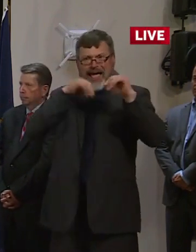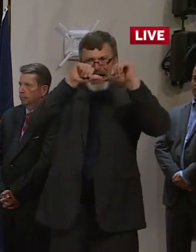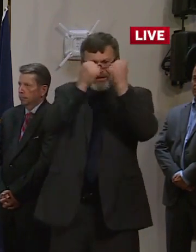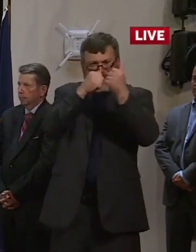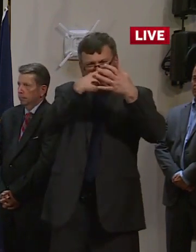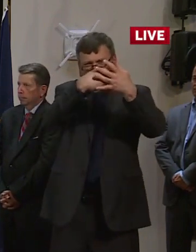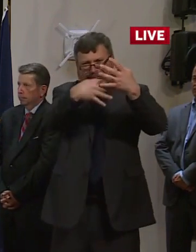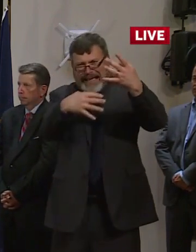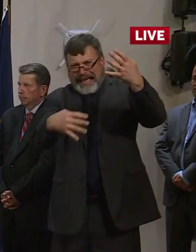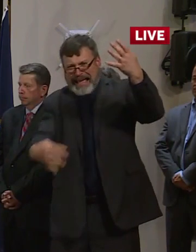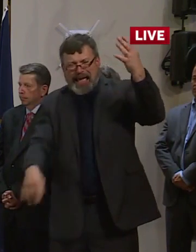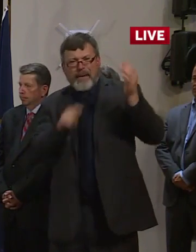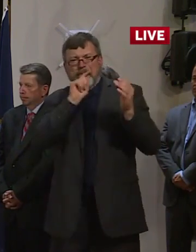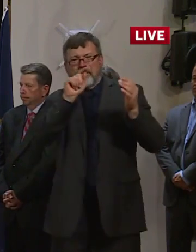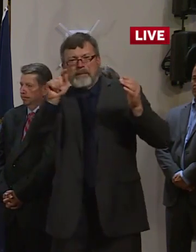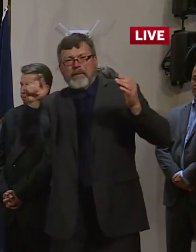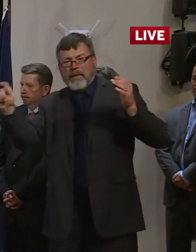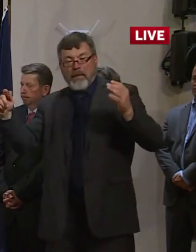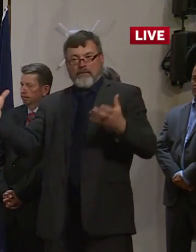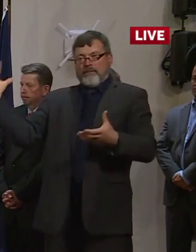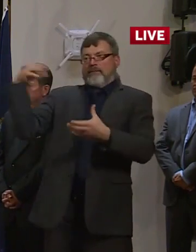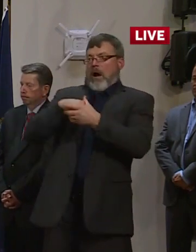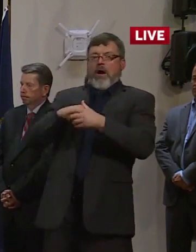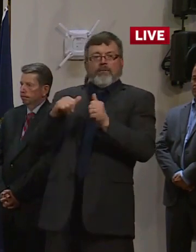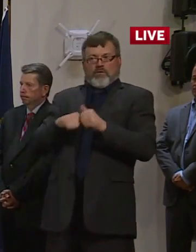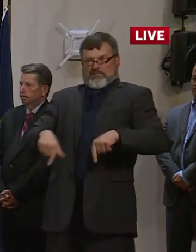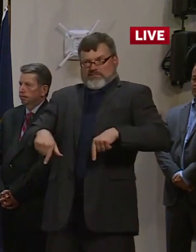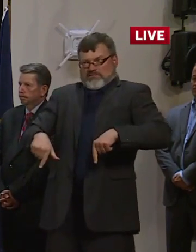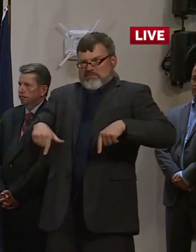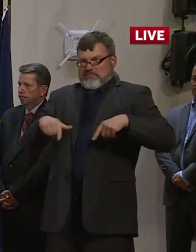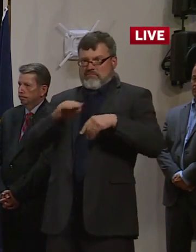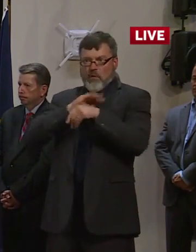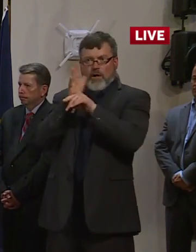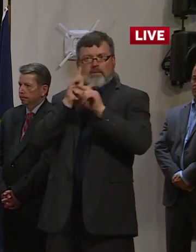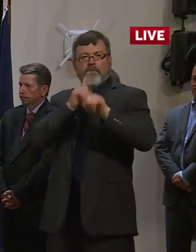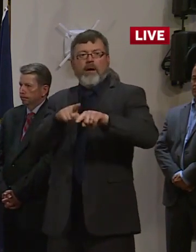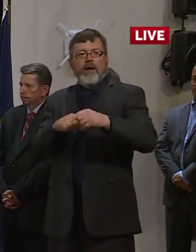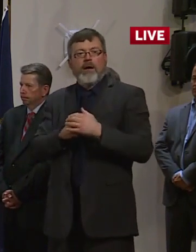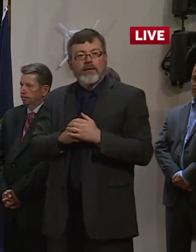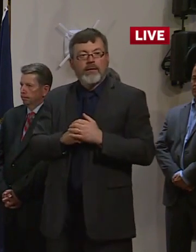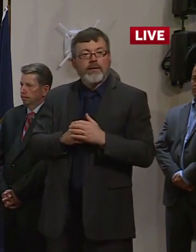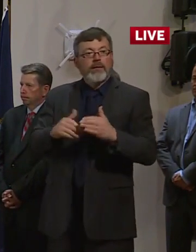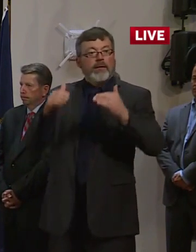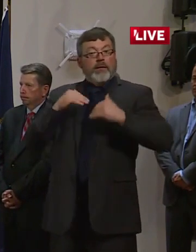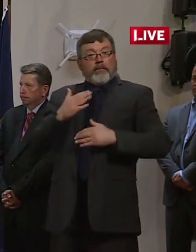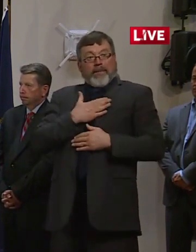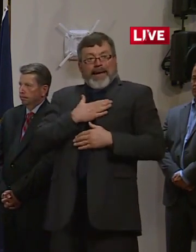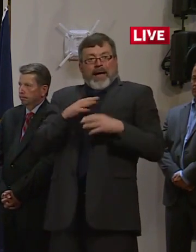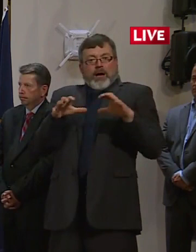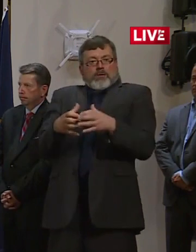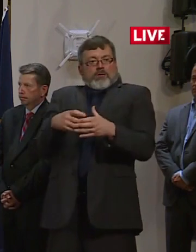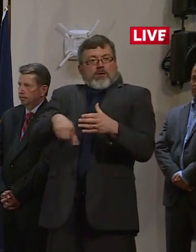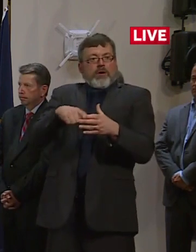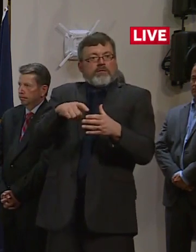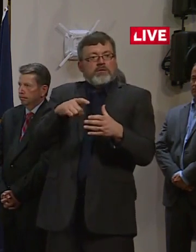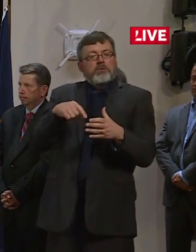LIBRARIES, EVERY SINGLE AGENCY AND DEPARTMENT HAS HAD A ROLE TO PLAY.